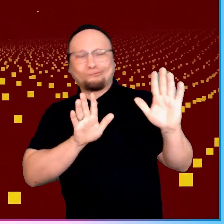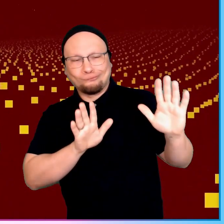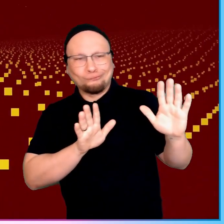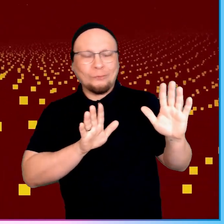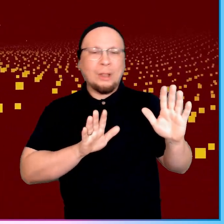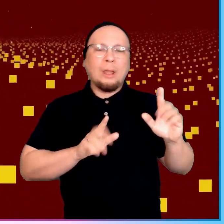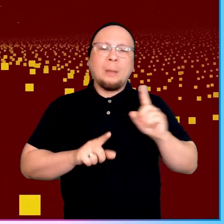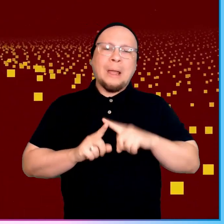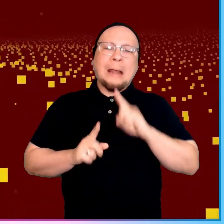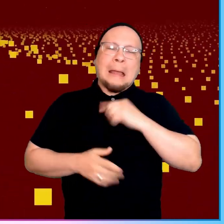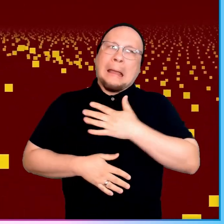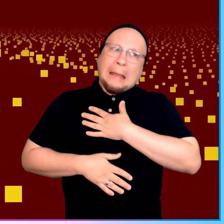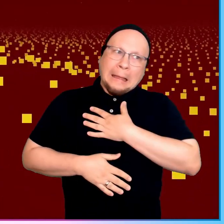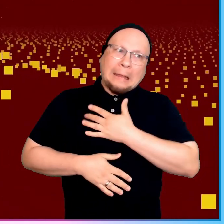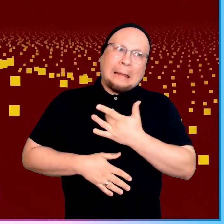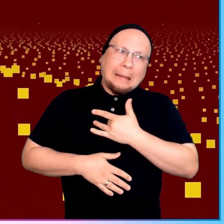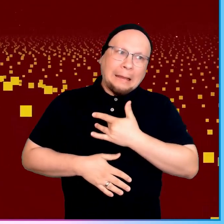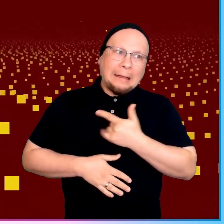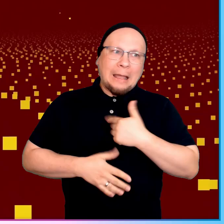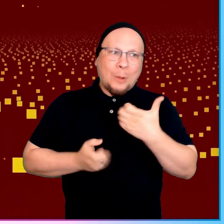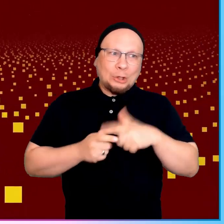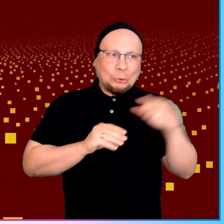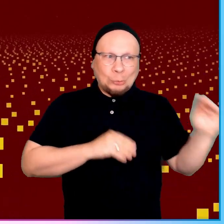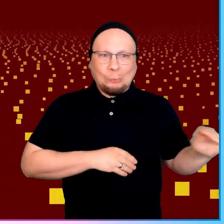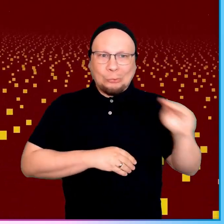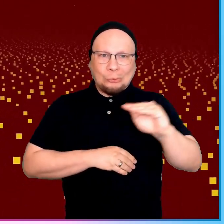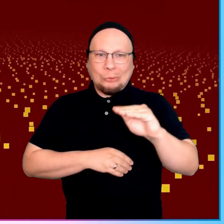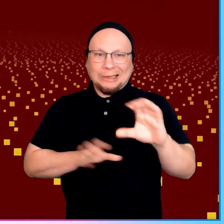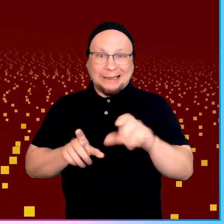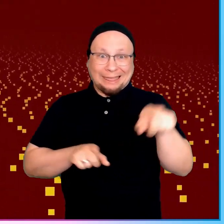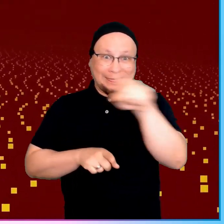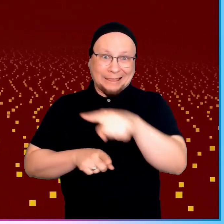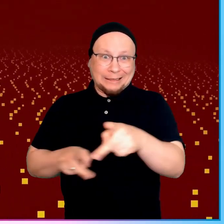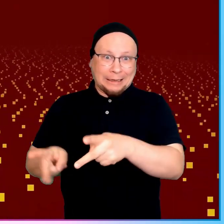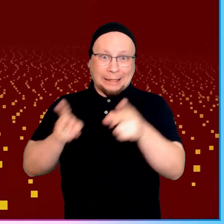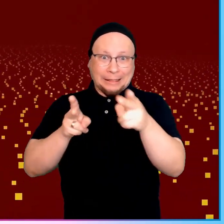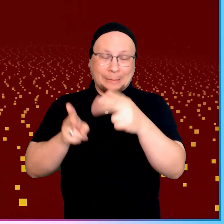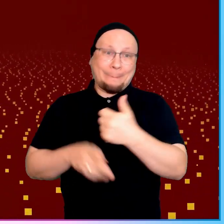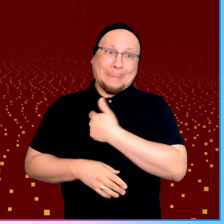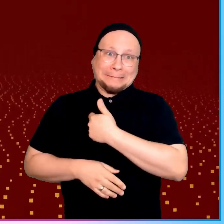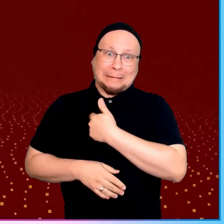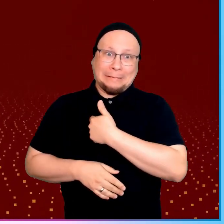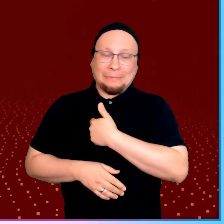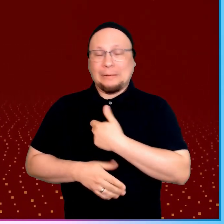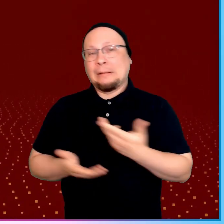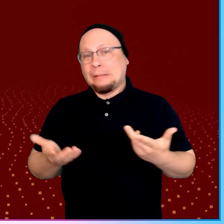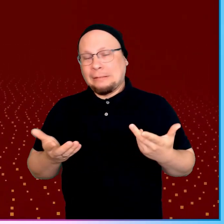and I really wanted to still be able to include them, so I put this together and hopefully this